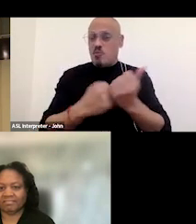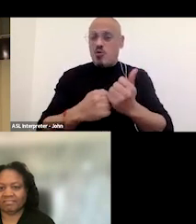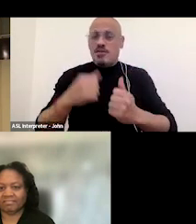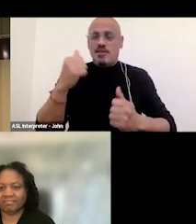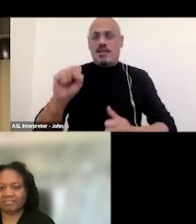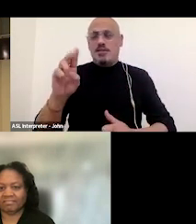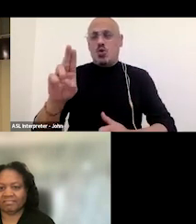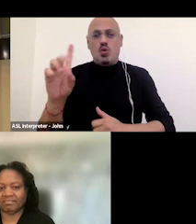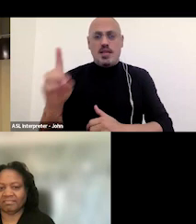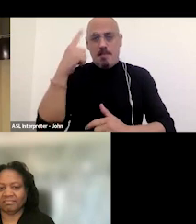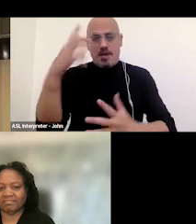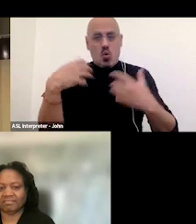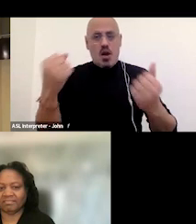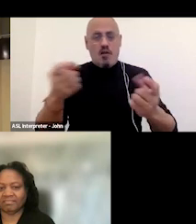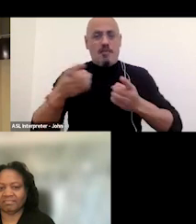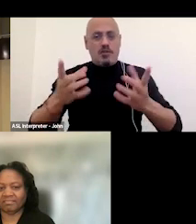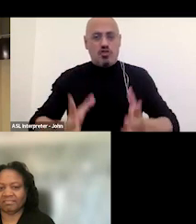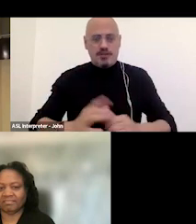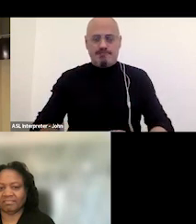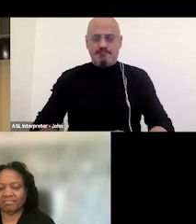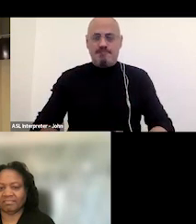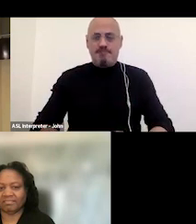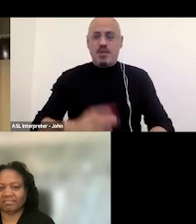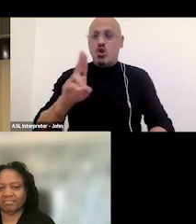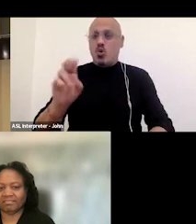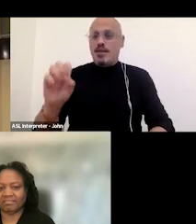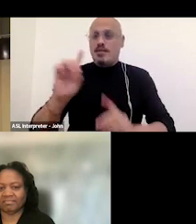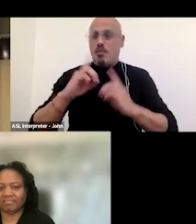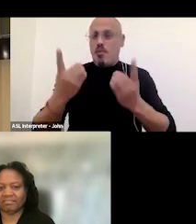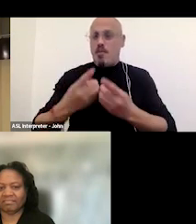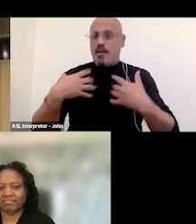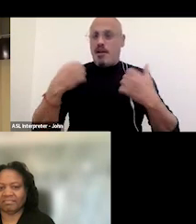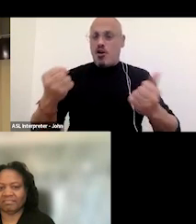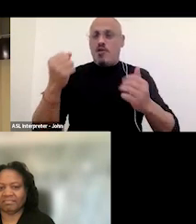and Mental Health Services Administration and the US Department of Health and Human Services.